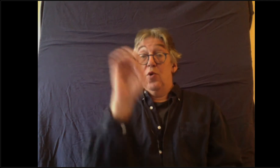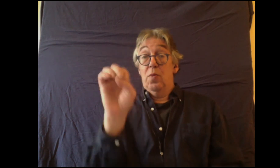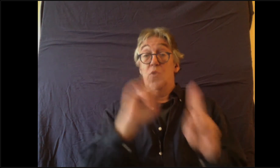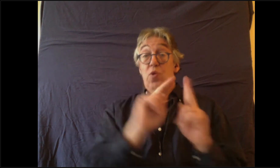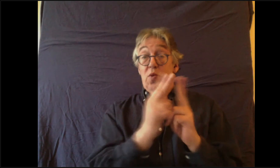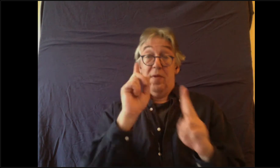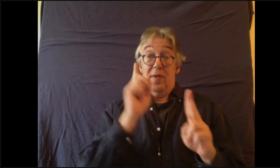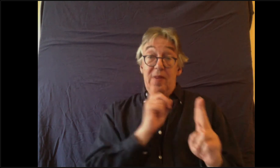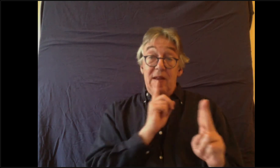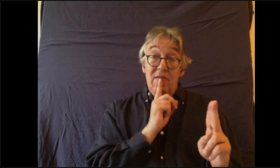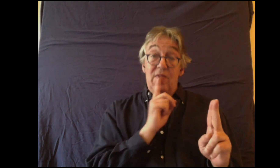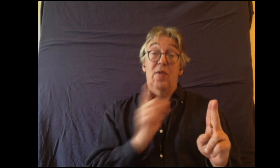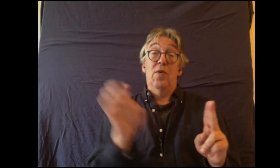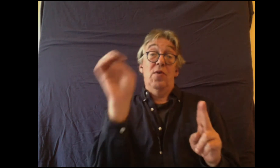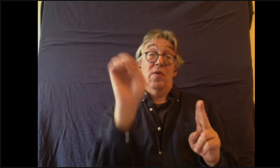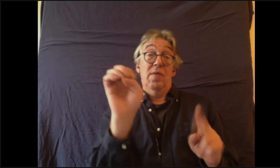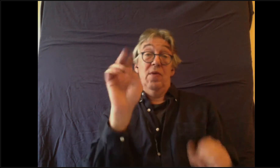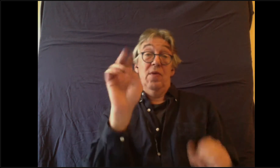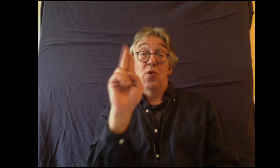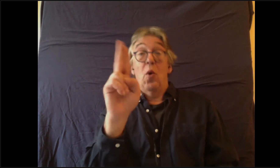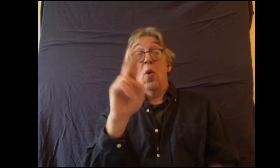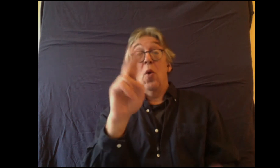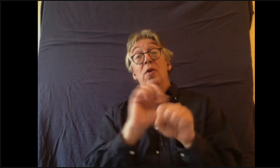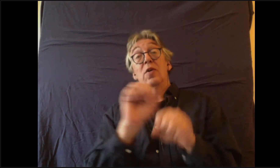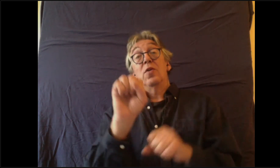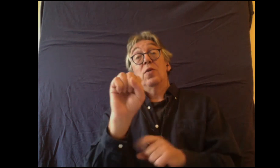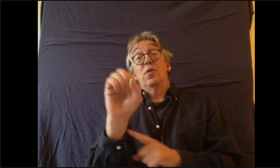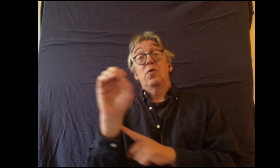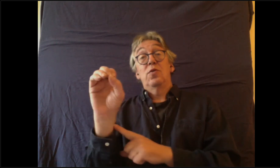So I think that's where they managed to really exchange,